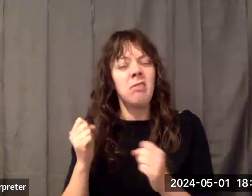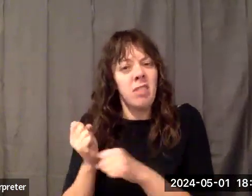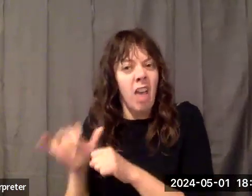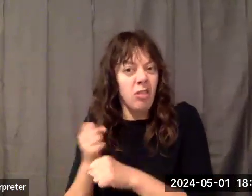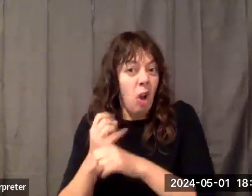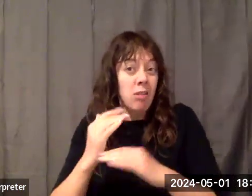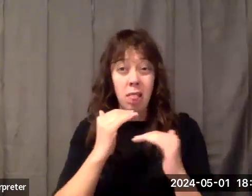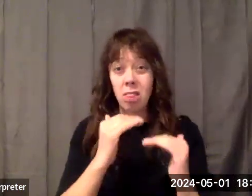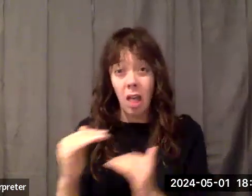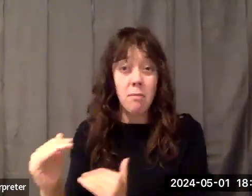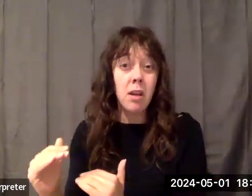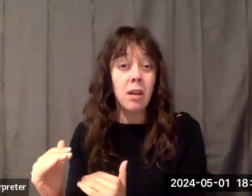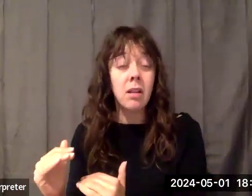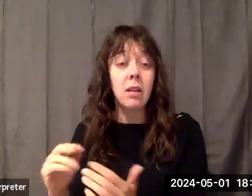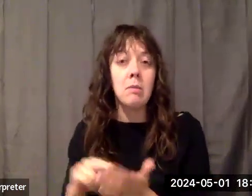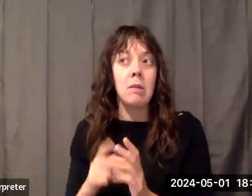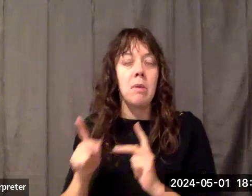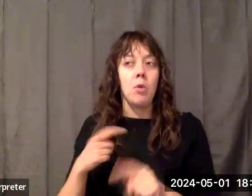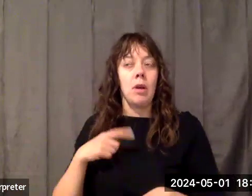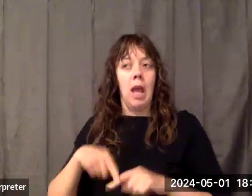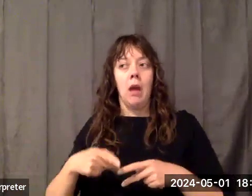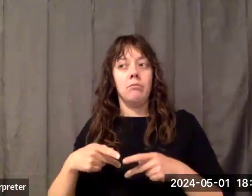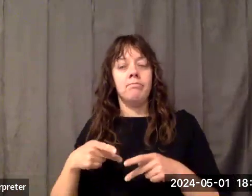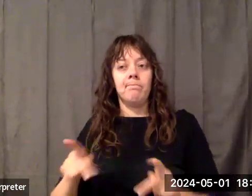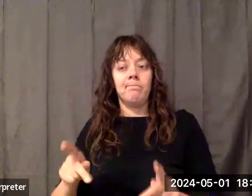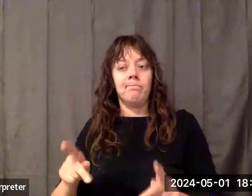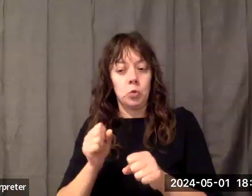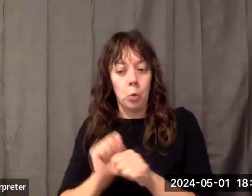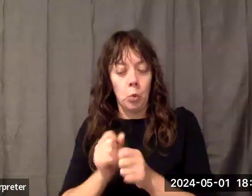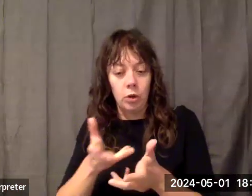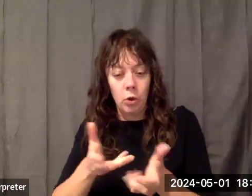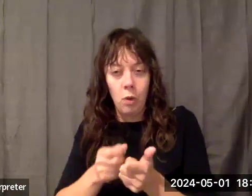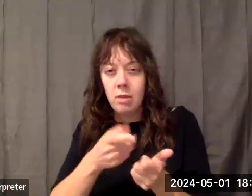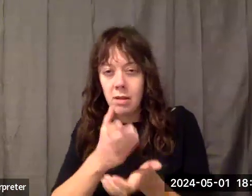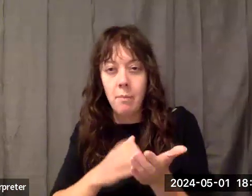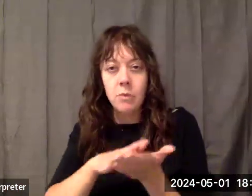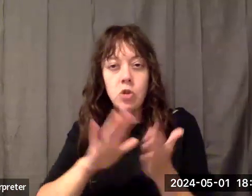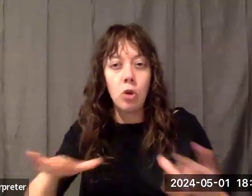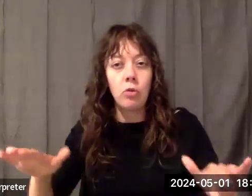people to provide care. There's a attestation that is required to,